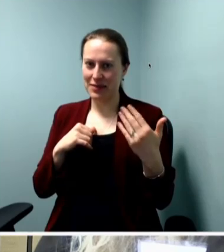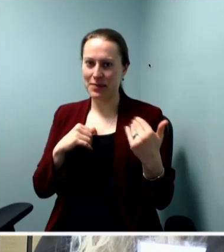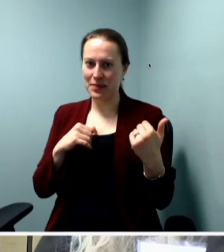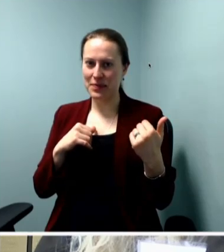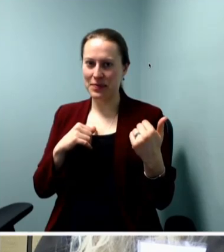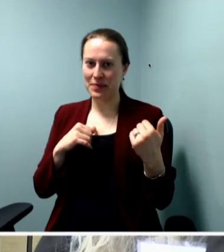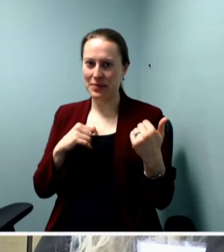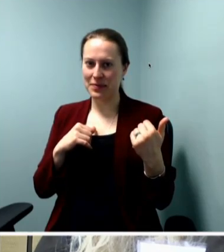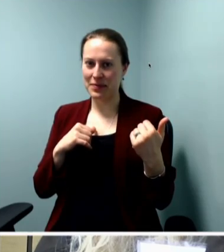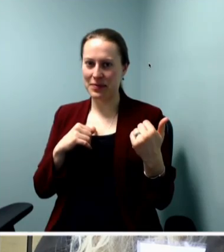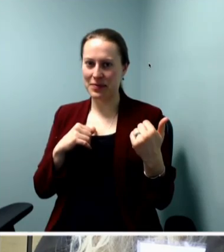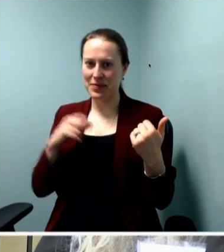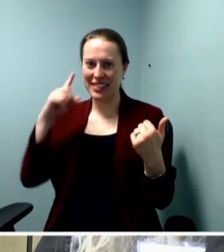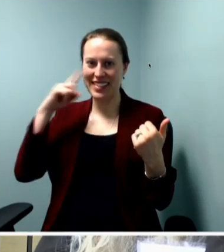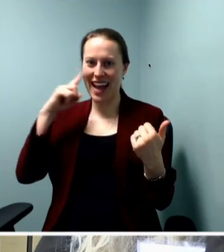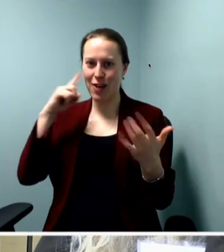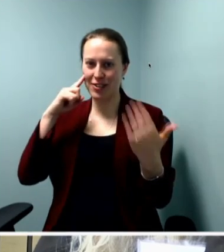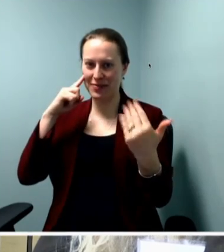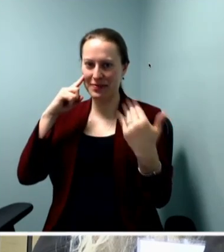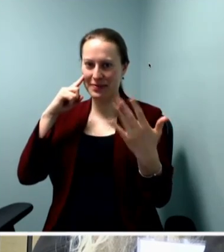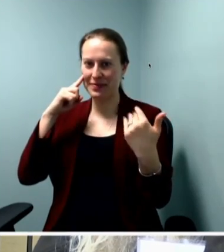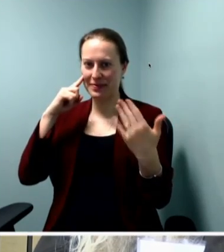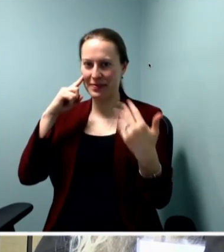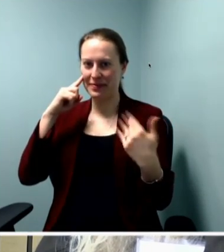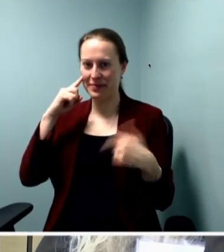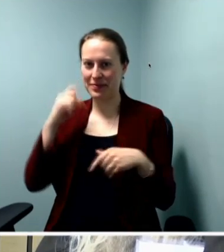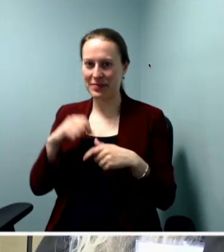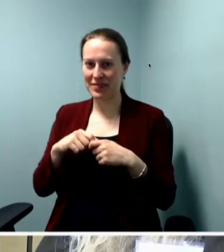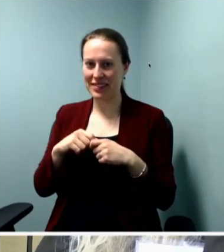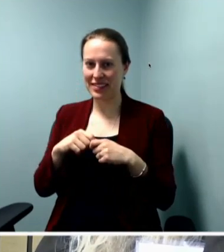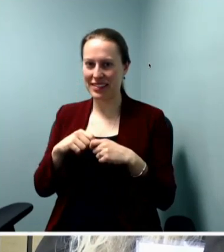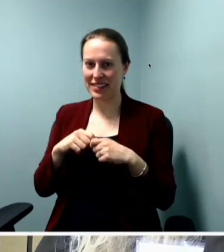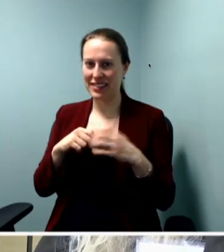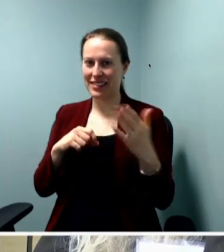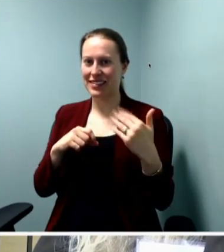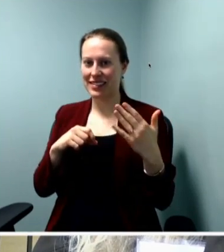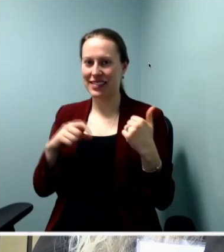students with disabilities are not students.